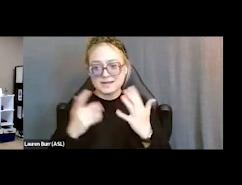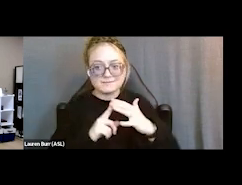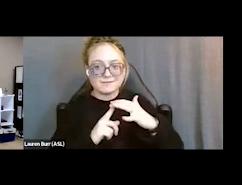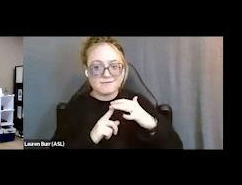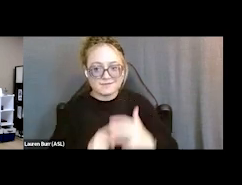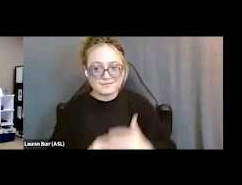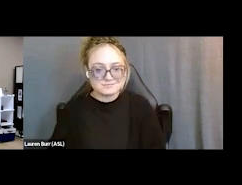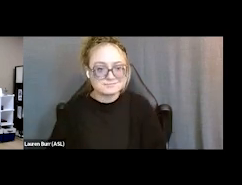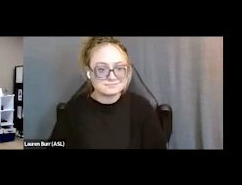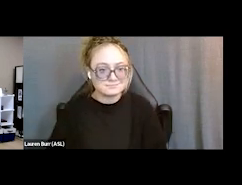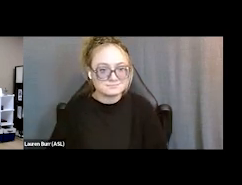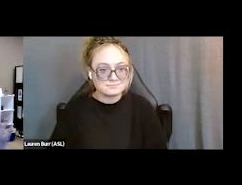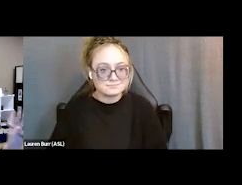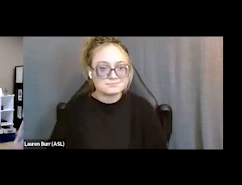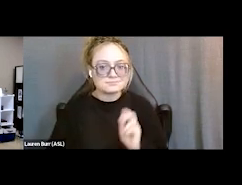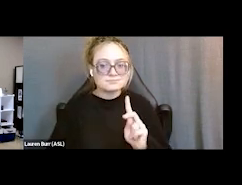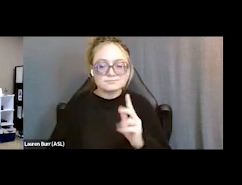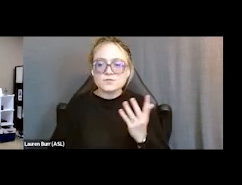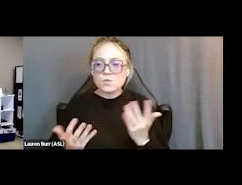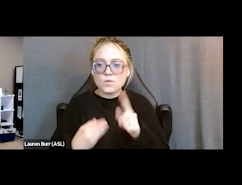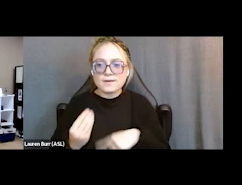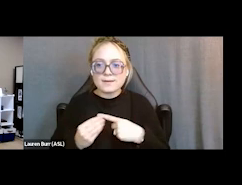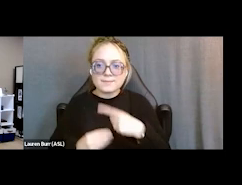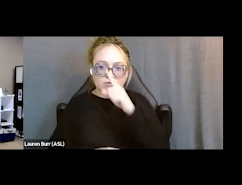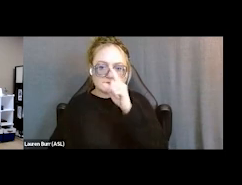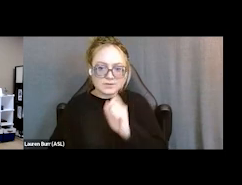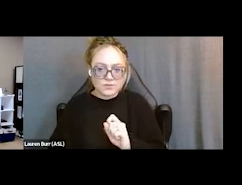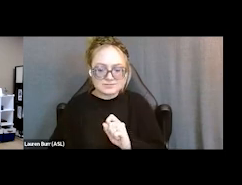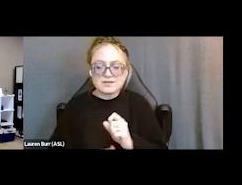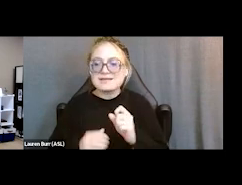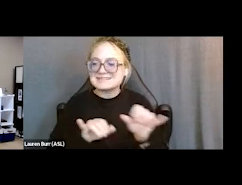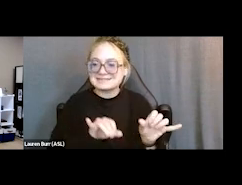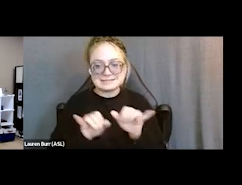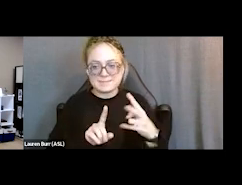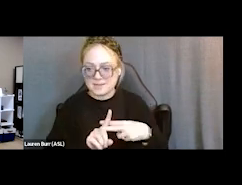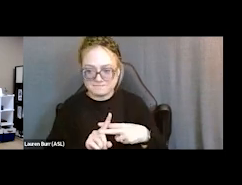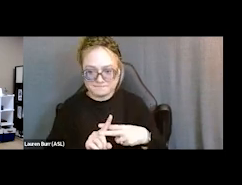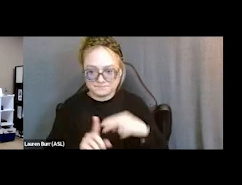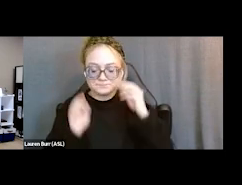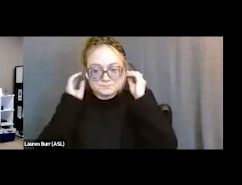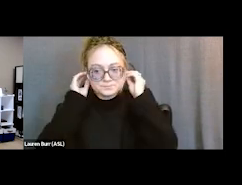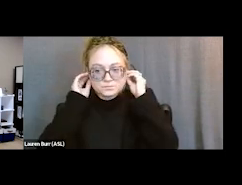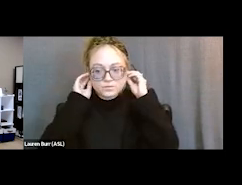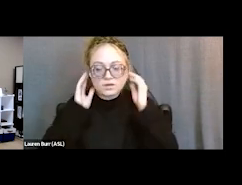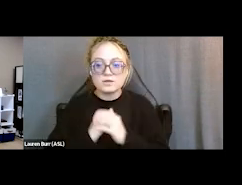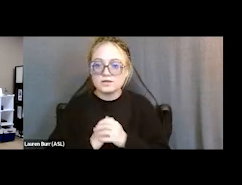Okay, so what about psychosis? The same exact things apply, right? So when we're working with a delusion